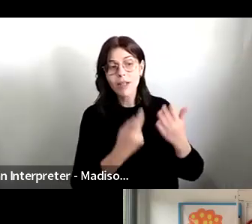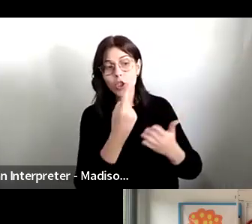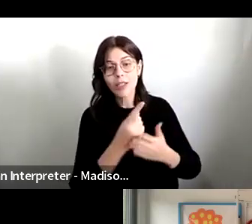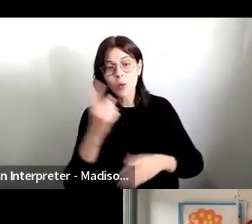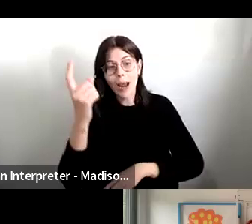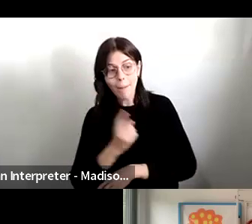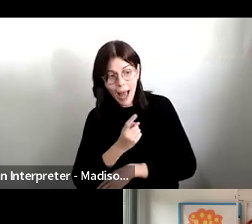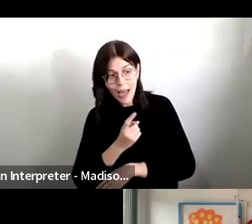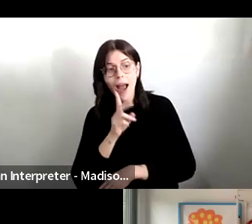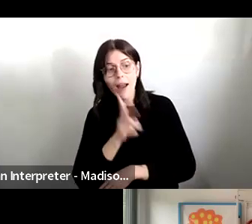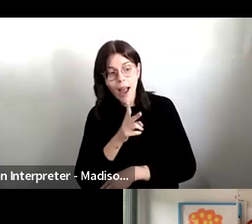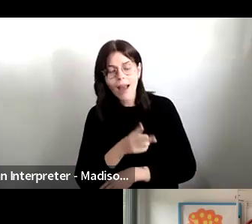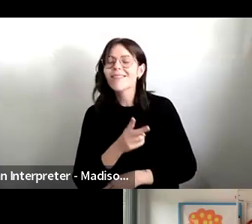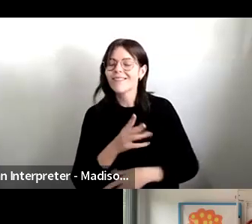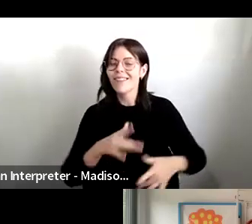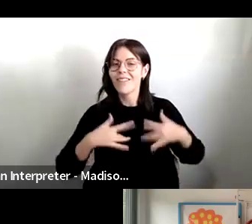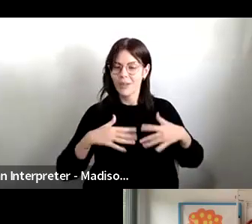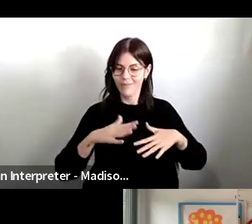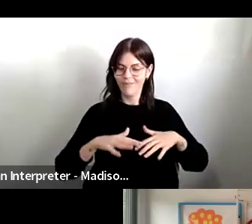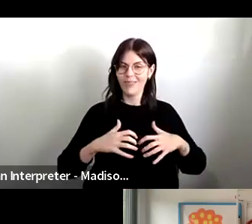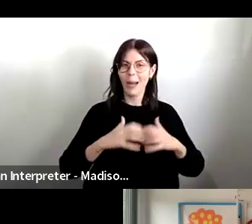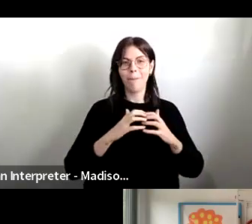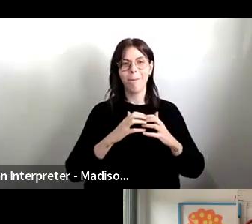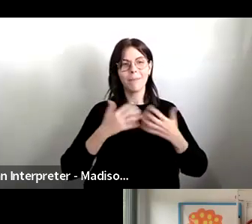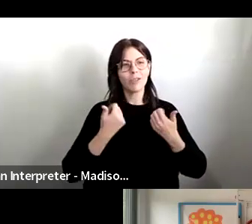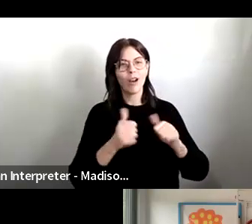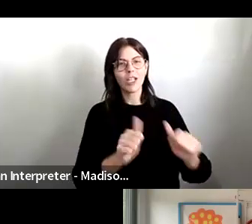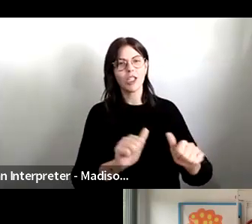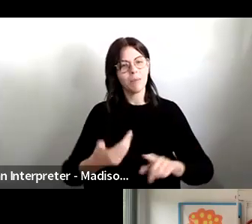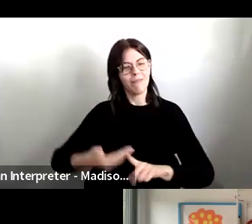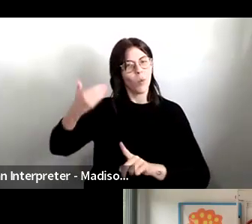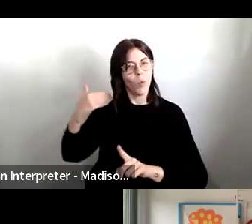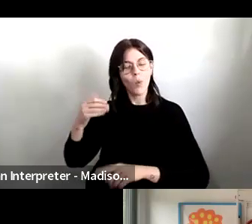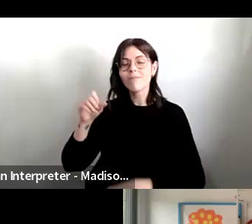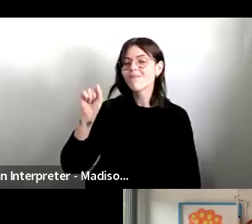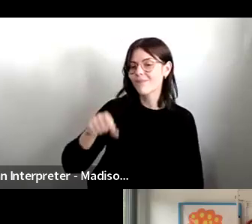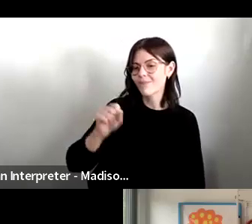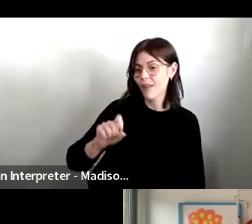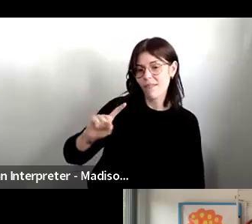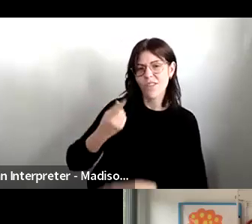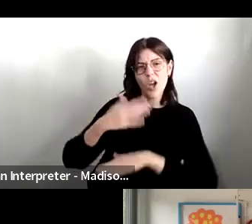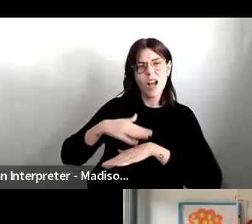But even those first times, it's not kind of too daunting because they're so much - you